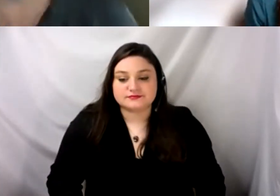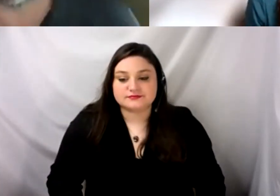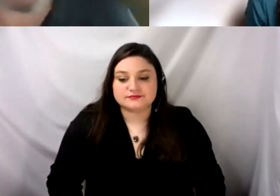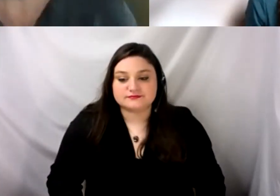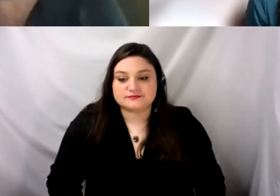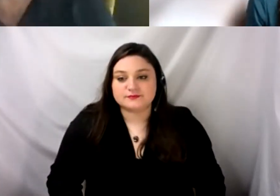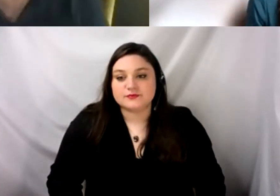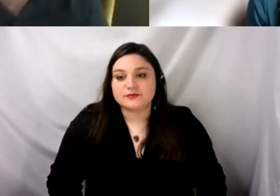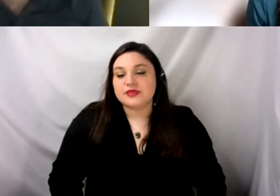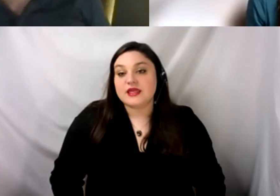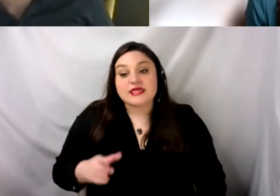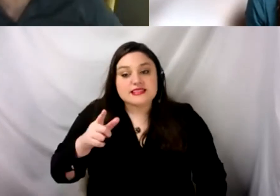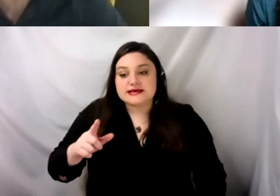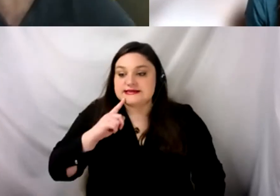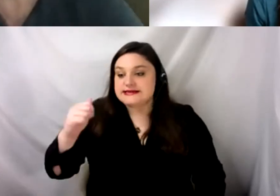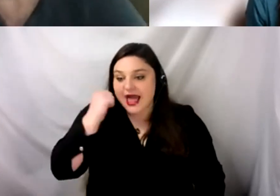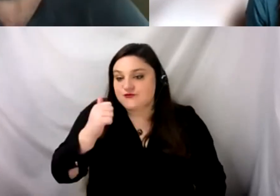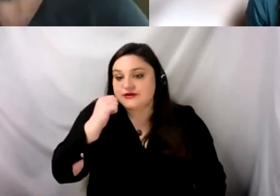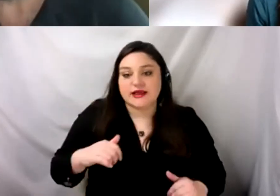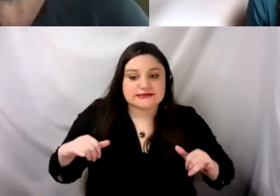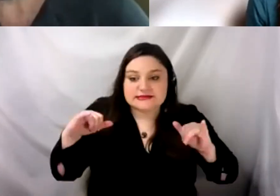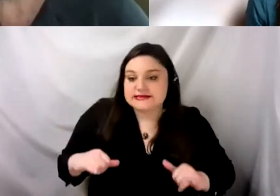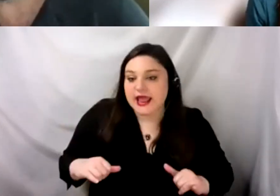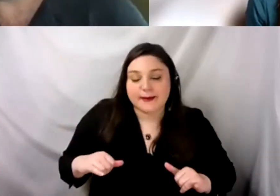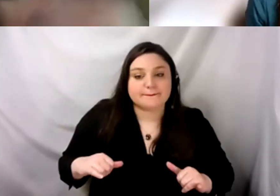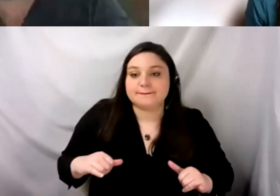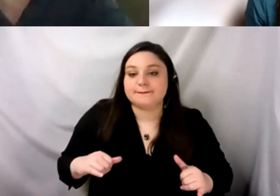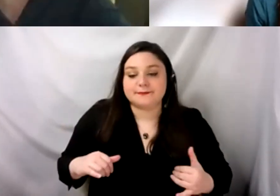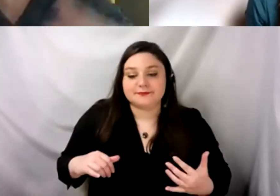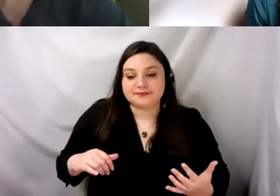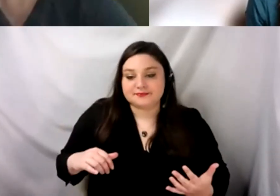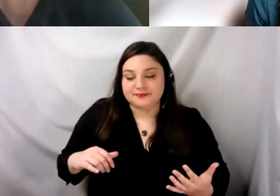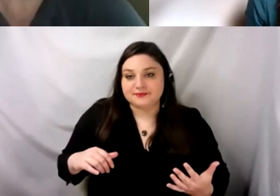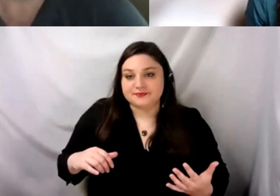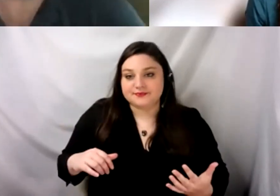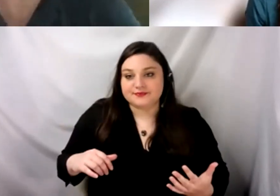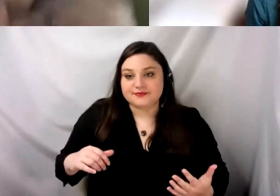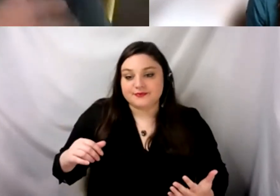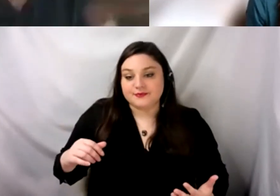when we were the epicenter.